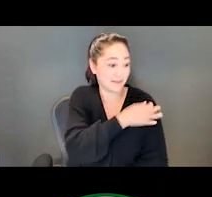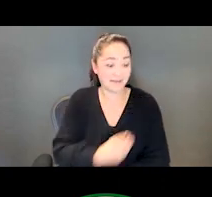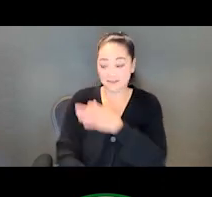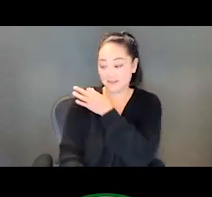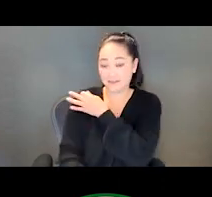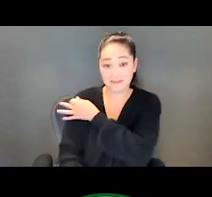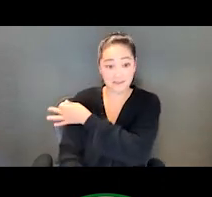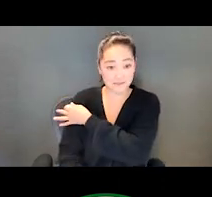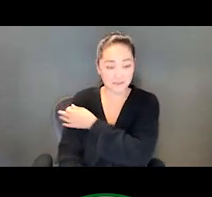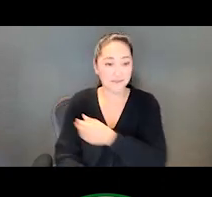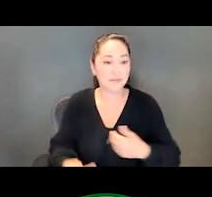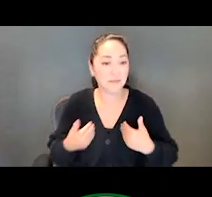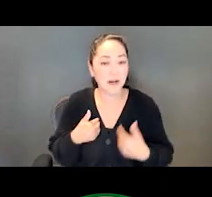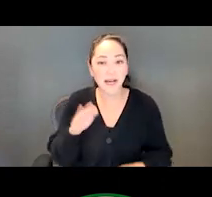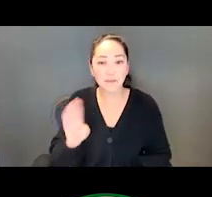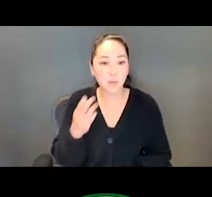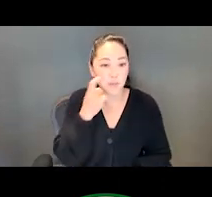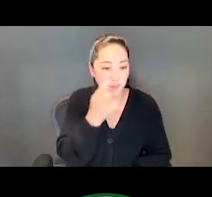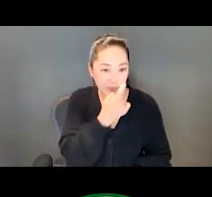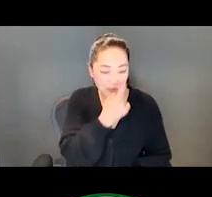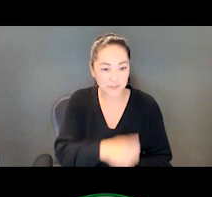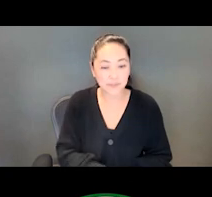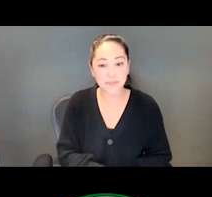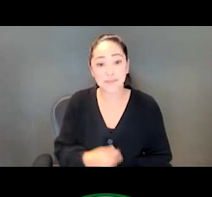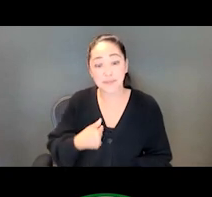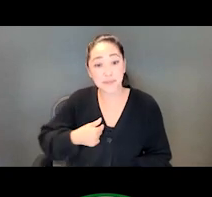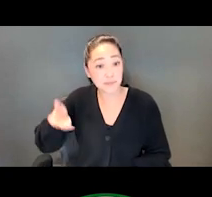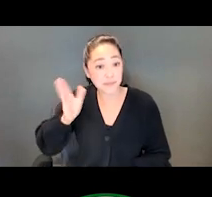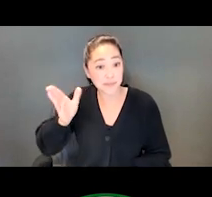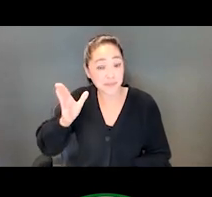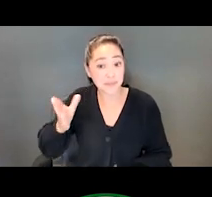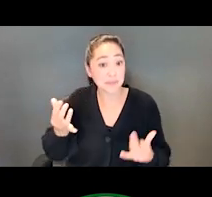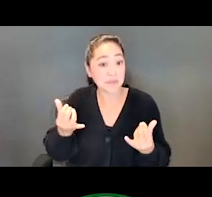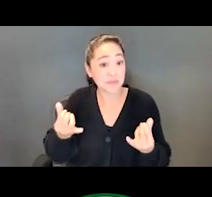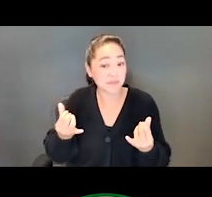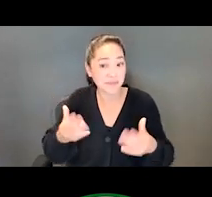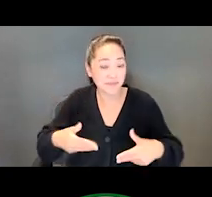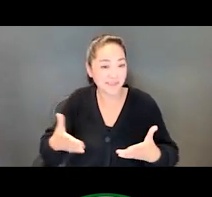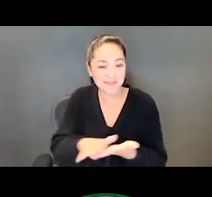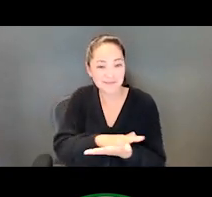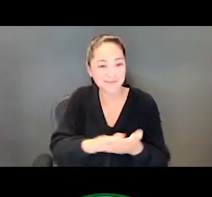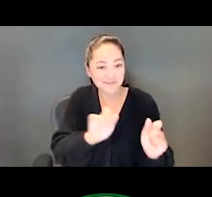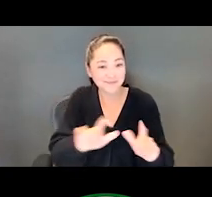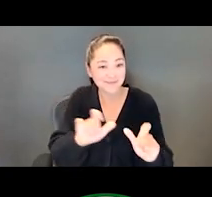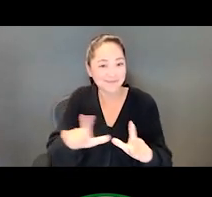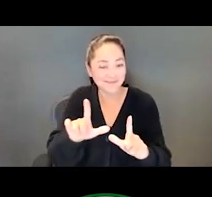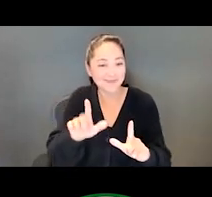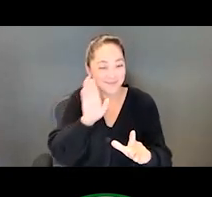And I will be presenting today. A nice slide show that I will start right now to give you more info about.